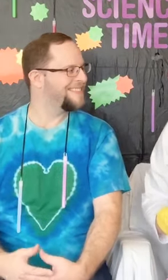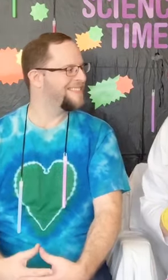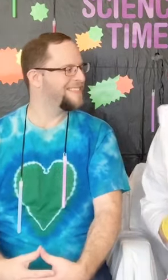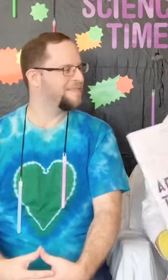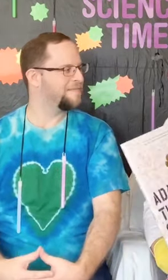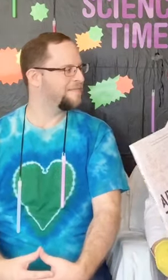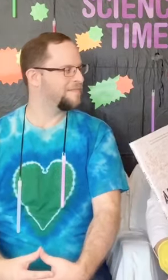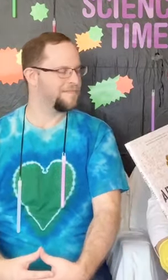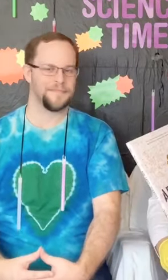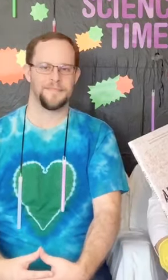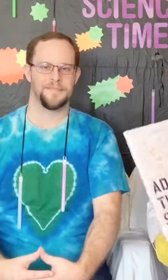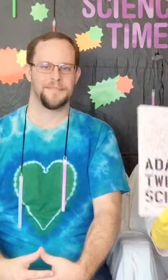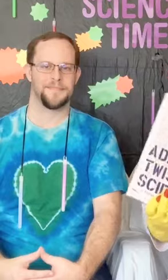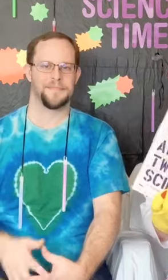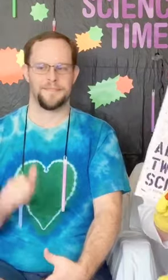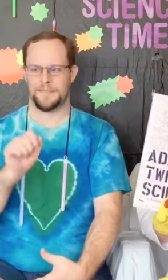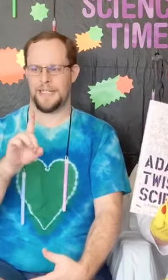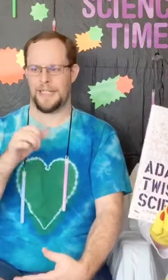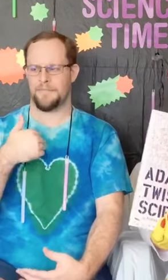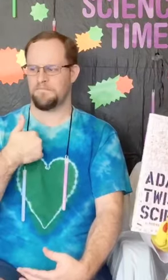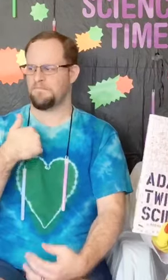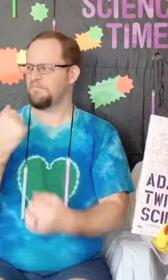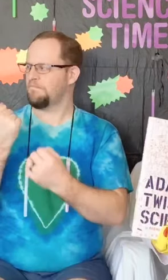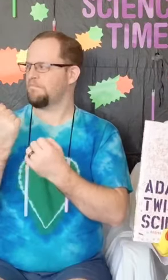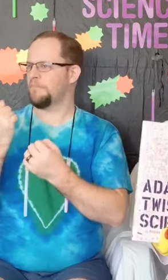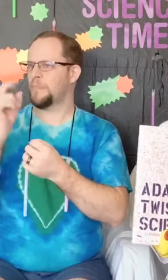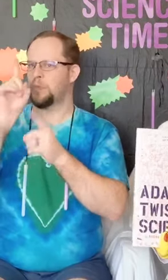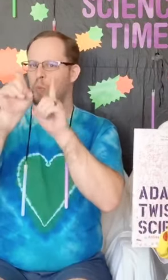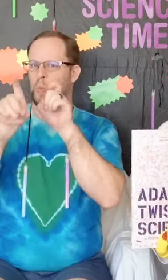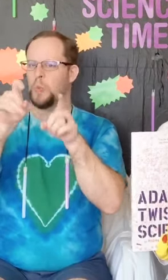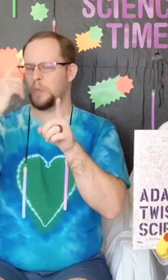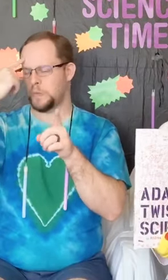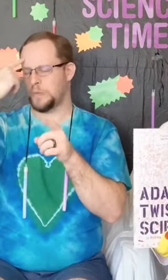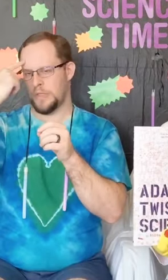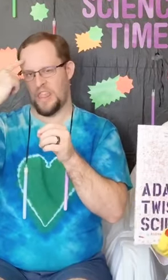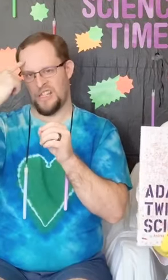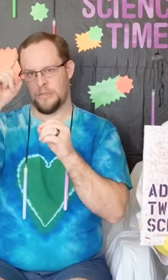Um, Ada has a very inquisitive mind. She thinks a lot of things and